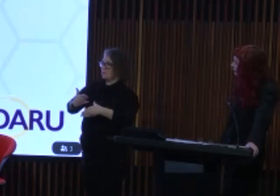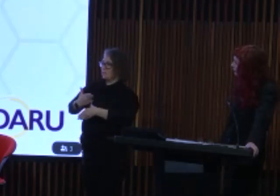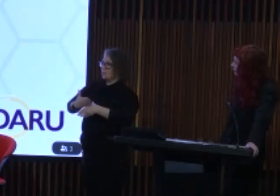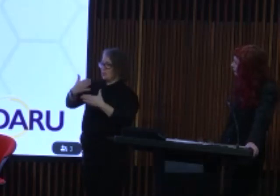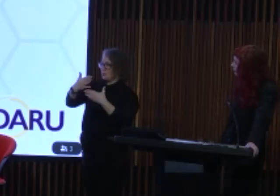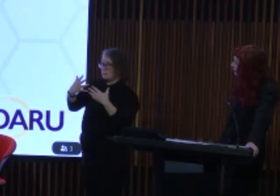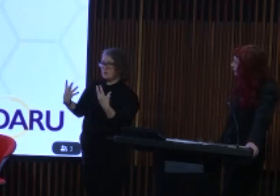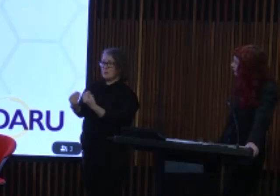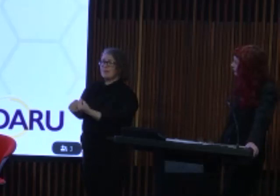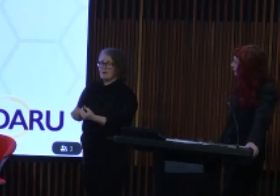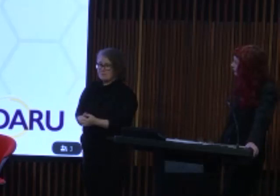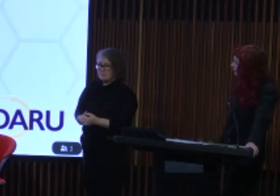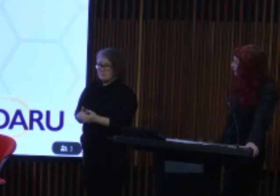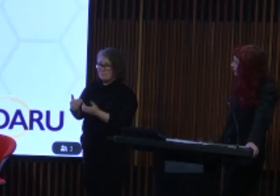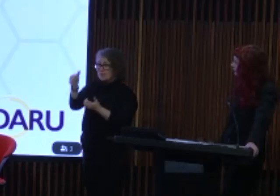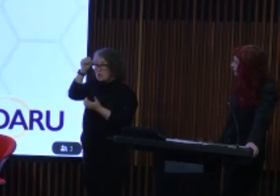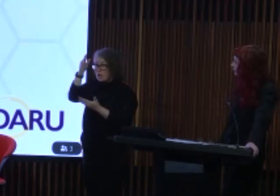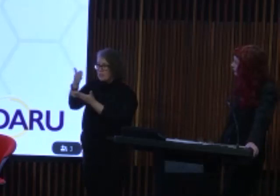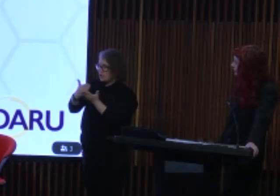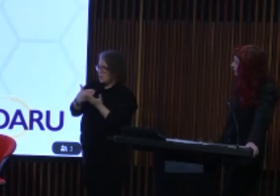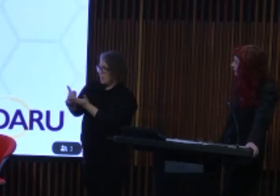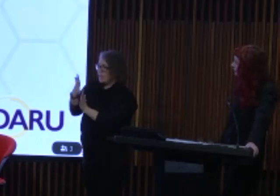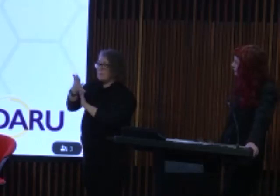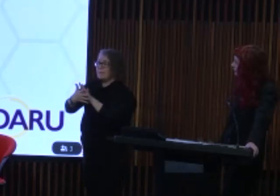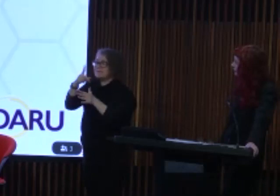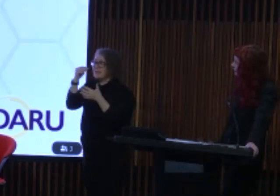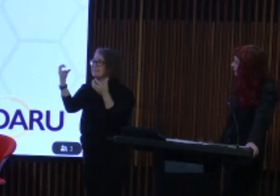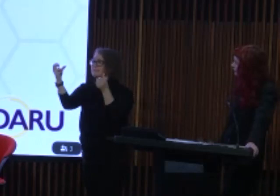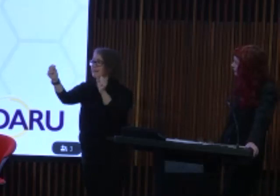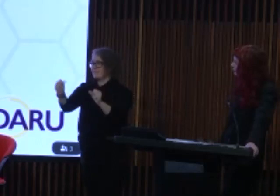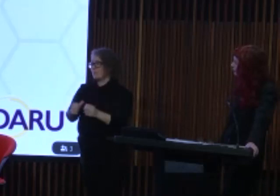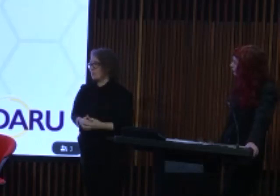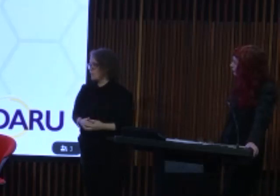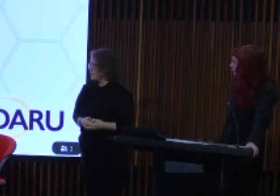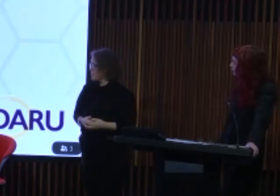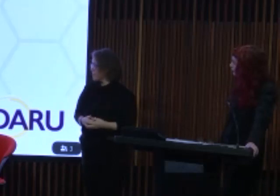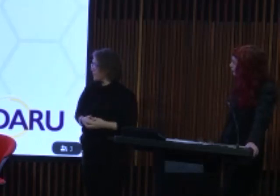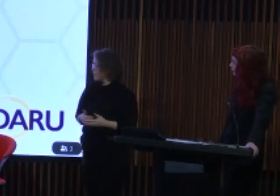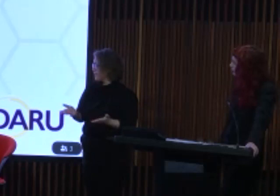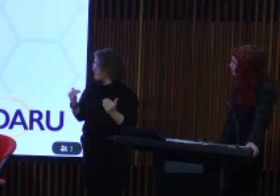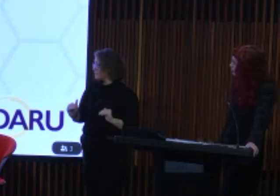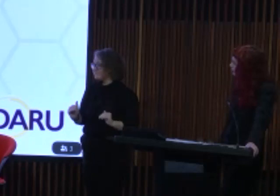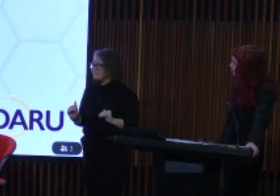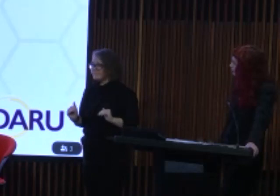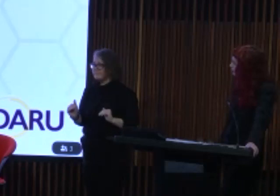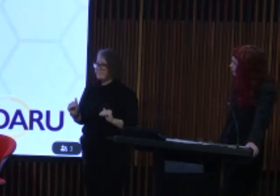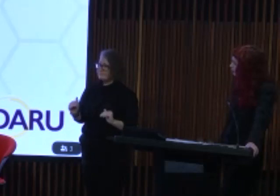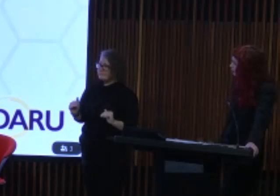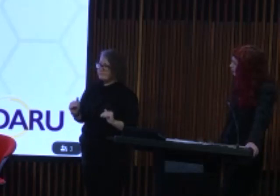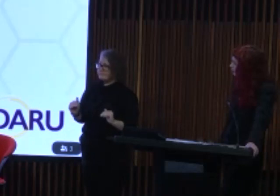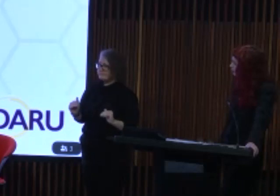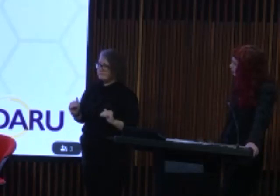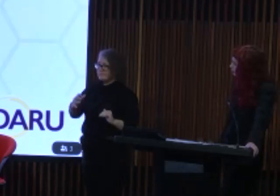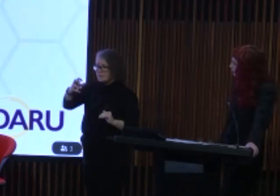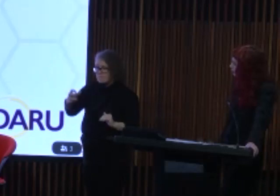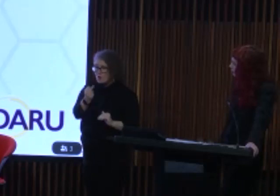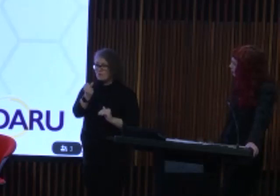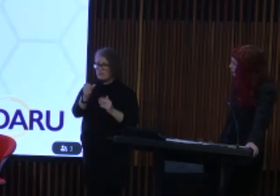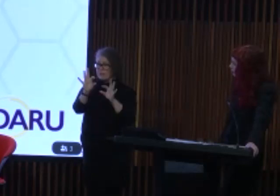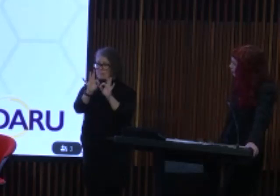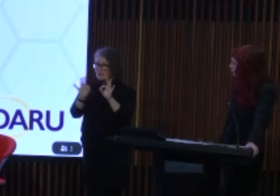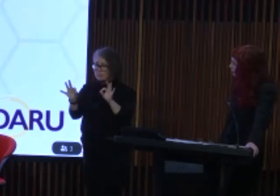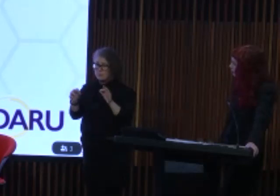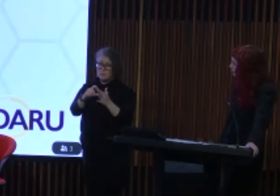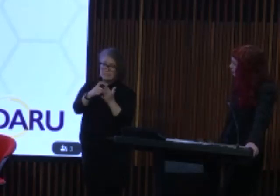knowledge so that we have more chance of success. And compulsory measurable disability and cultural